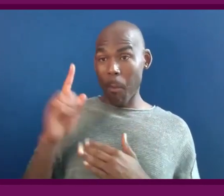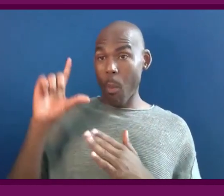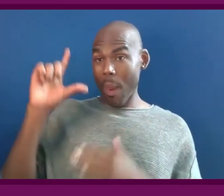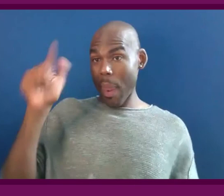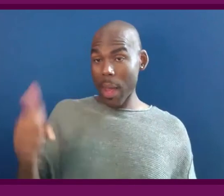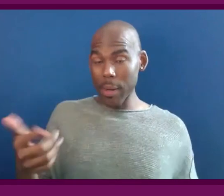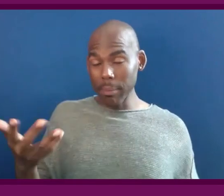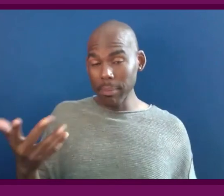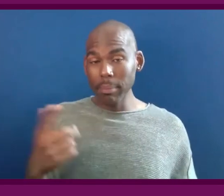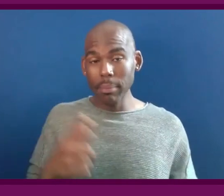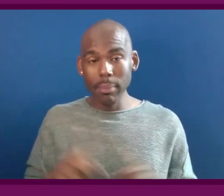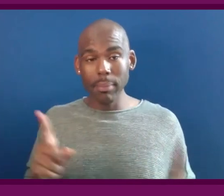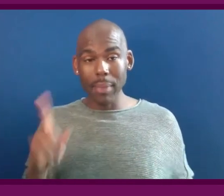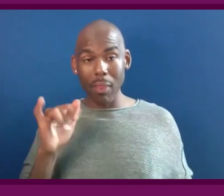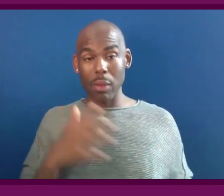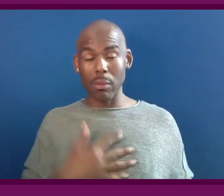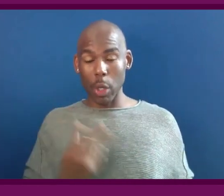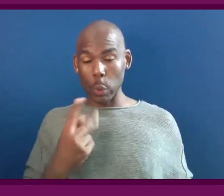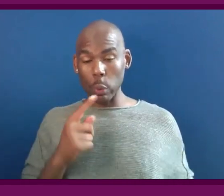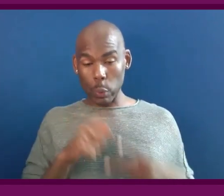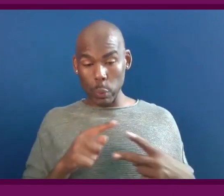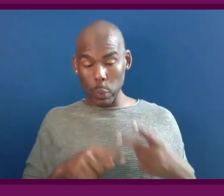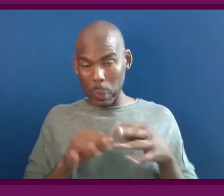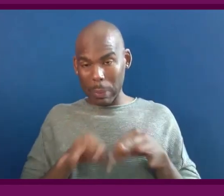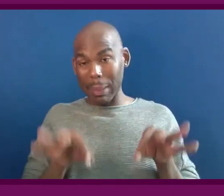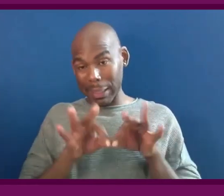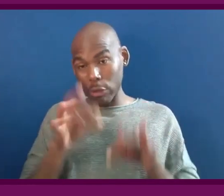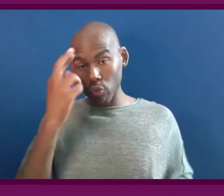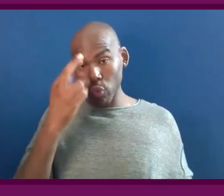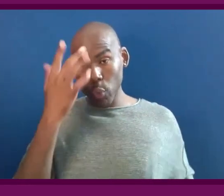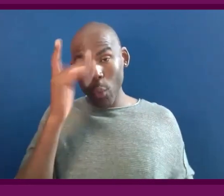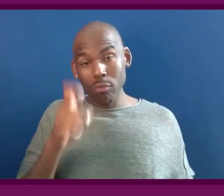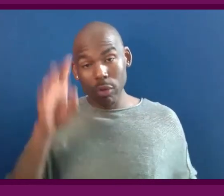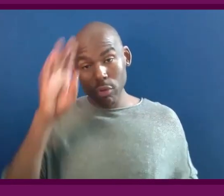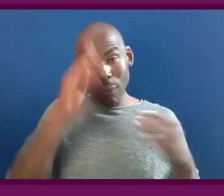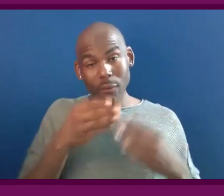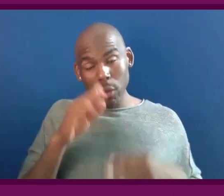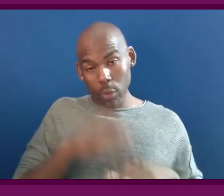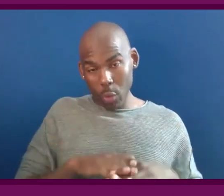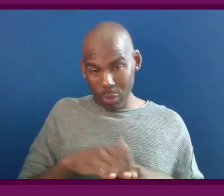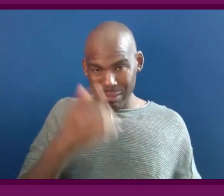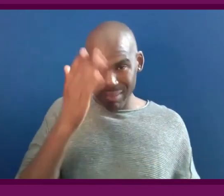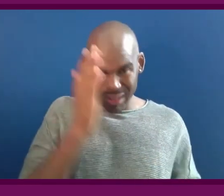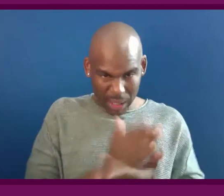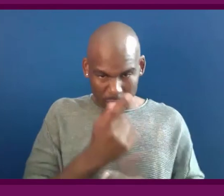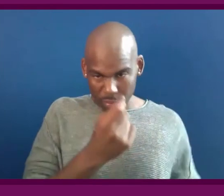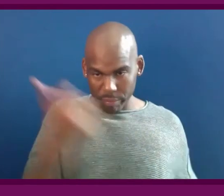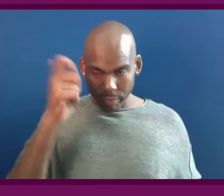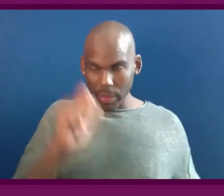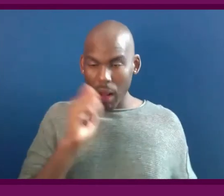But those would be my two main reasons why we need to focus on eradicating unconscious